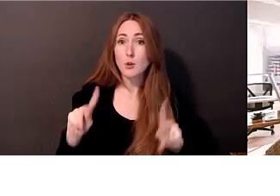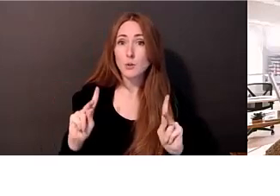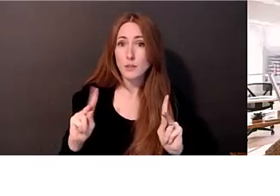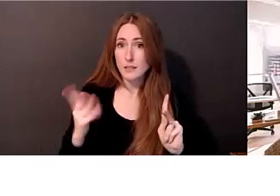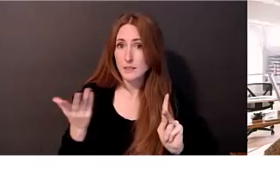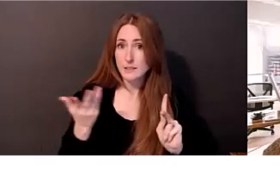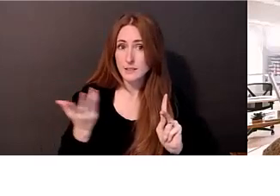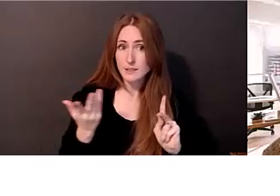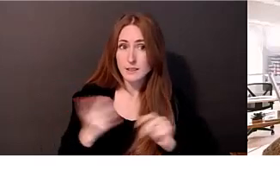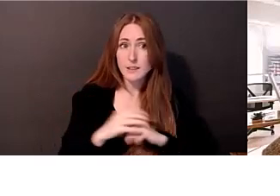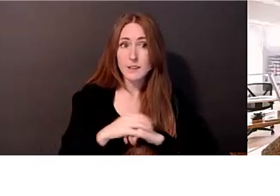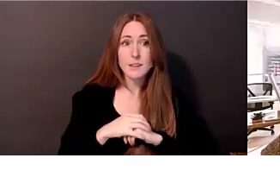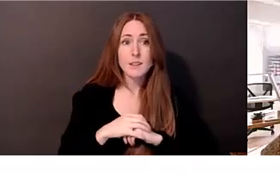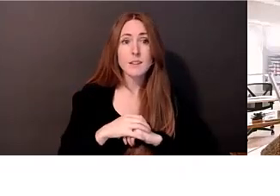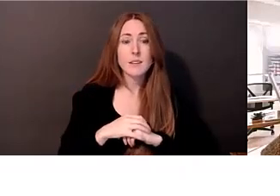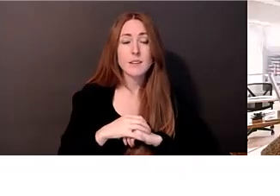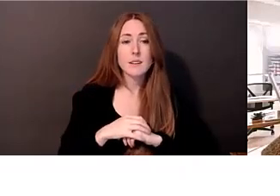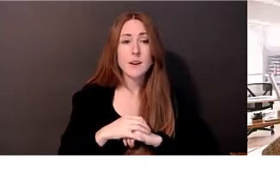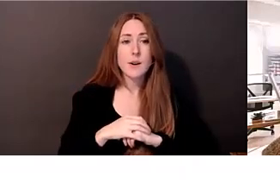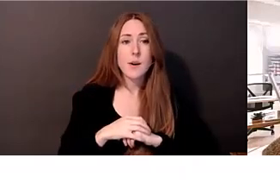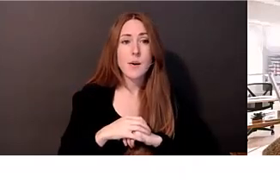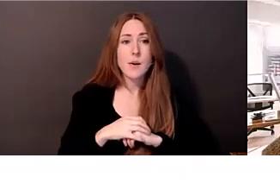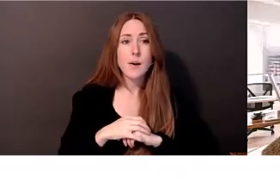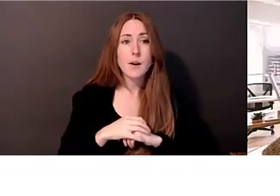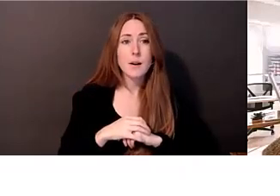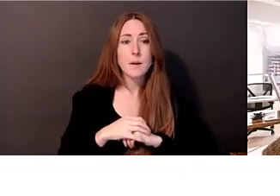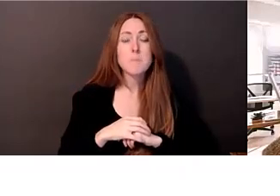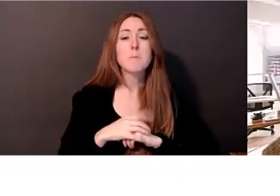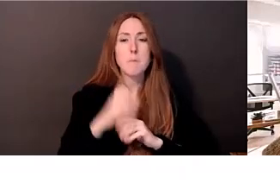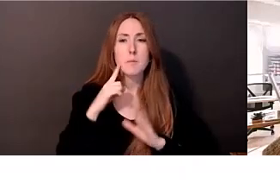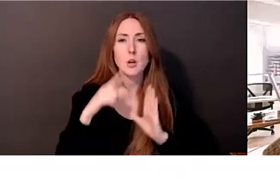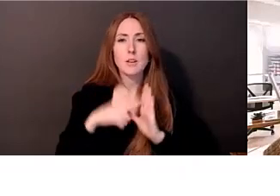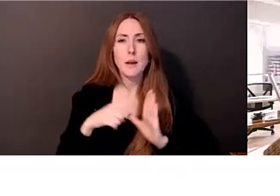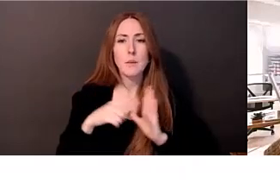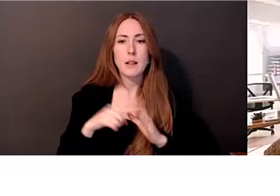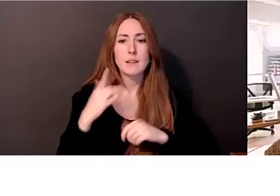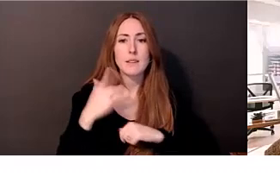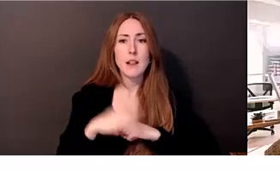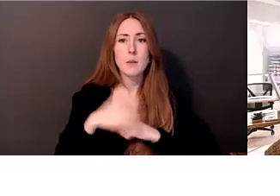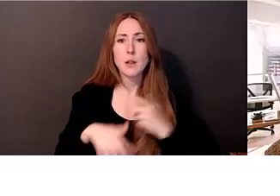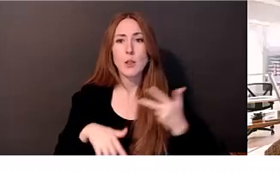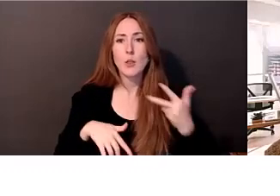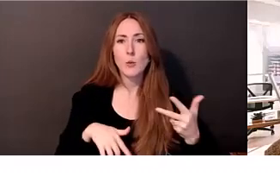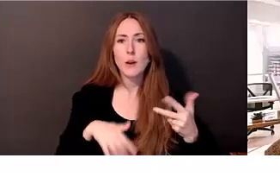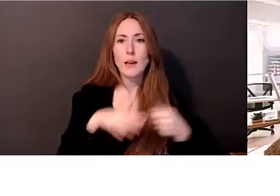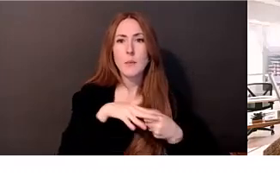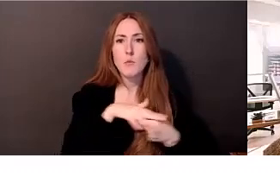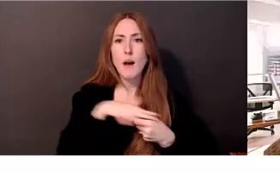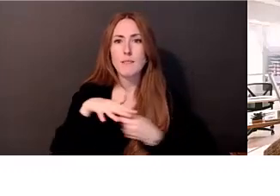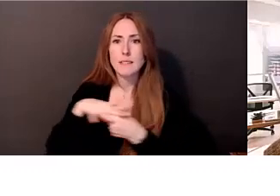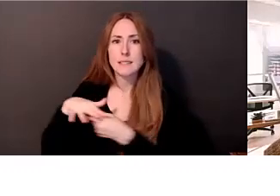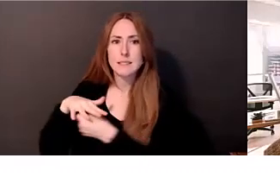the available training opportunities is available in three Canadian provinces, in Ontario, Quebec, and British Columbia.